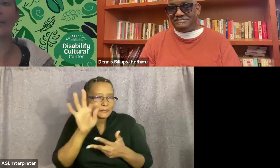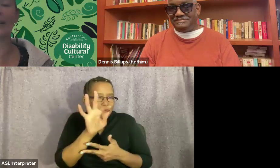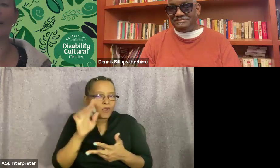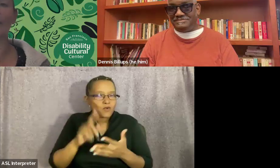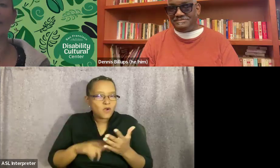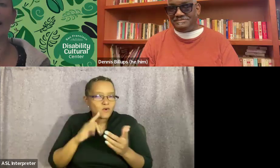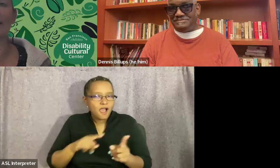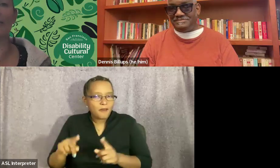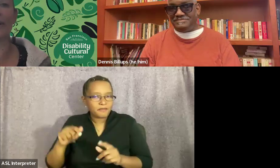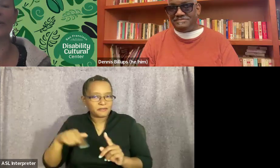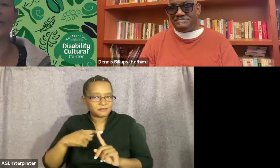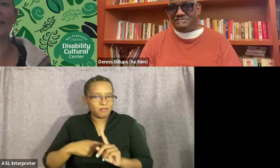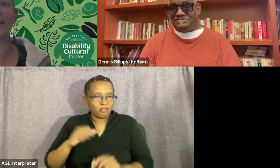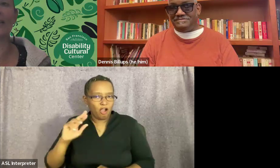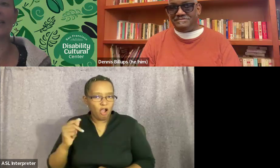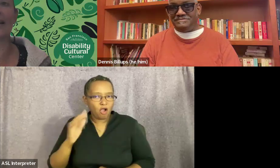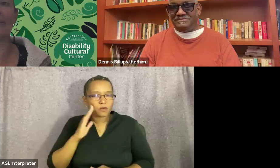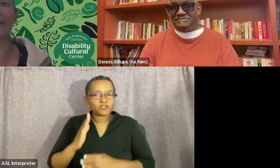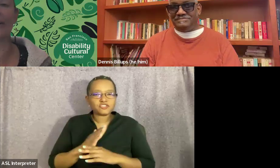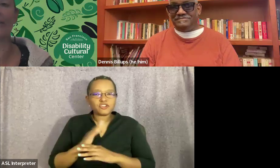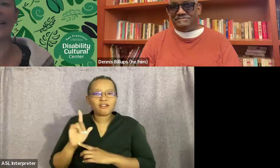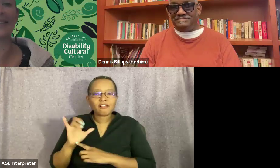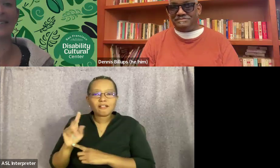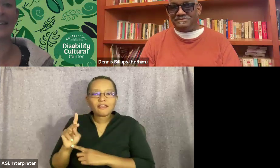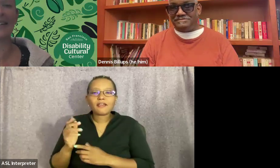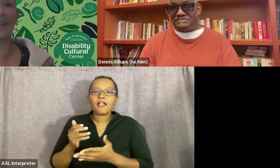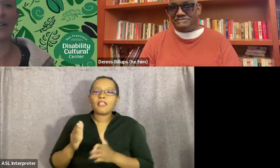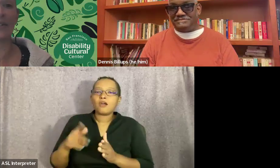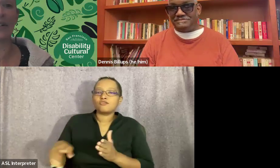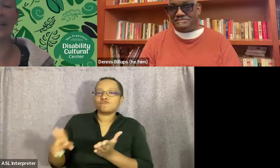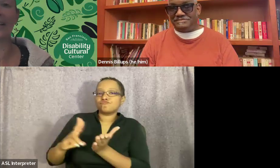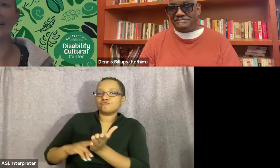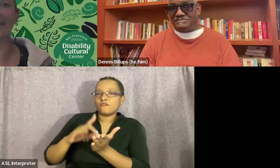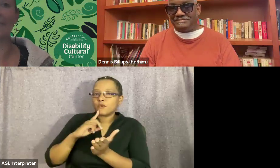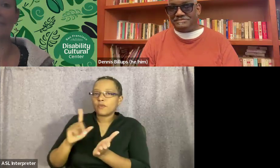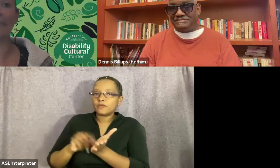will allow you to sign up for our newsletter, sign up for our events and you'll also get a